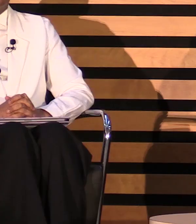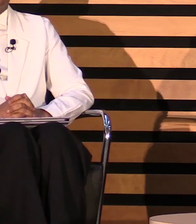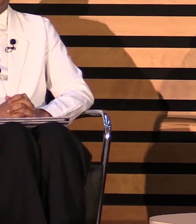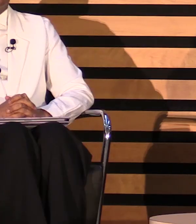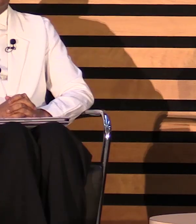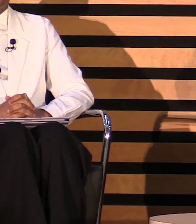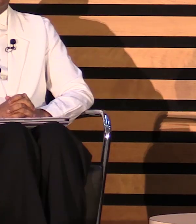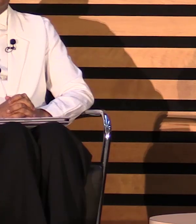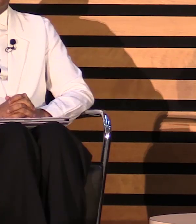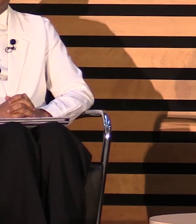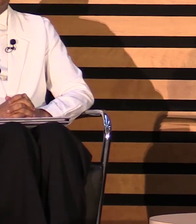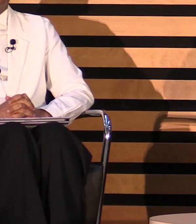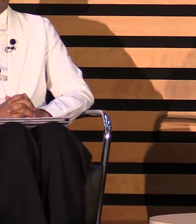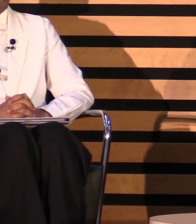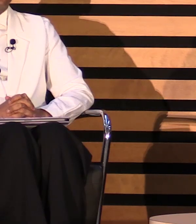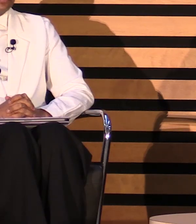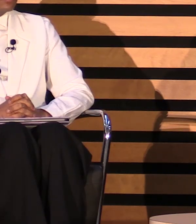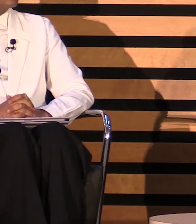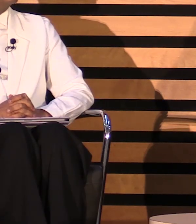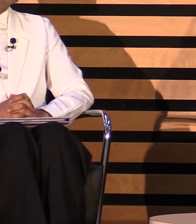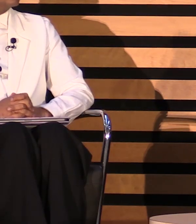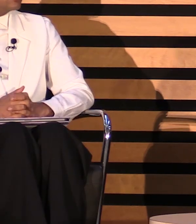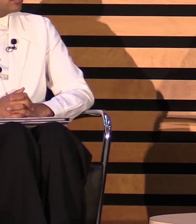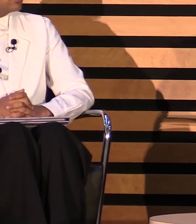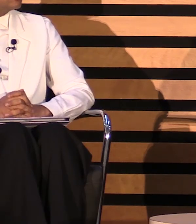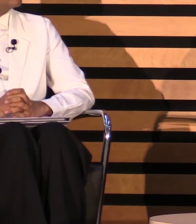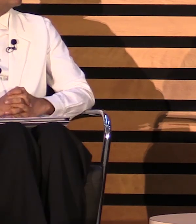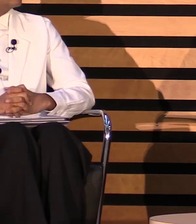and representation in terms of having people in positions of power,